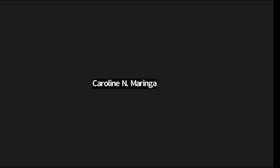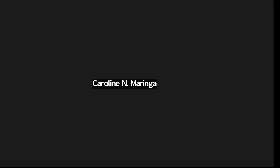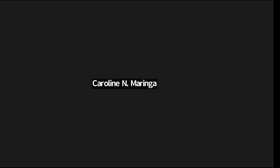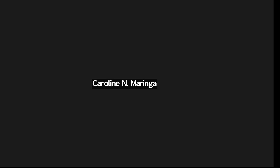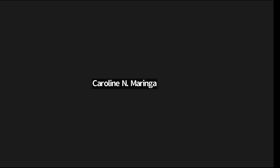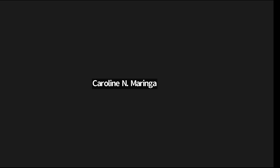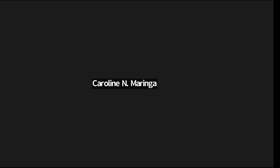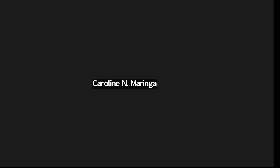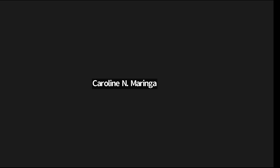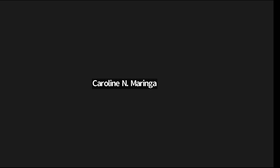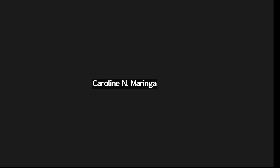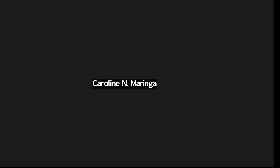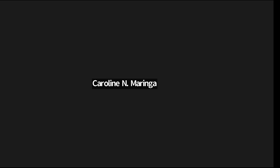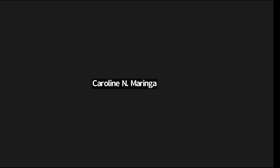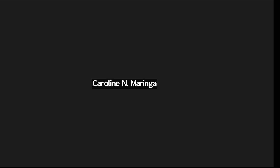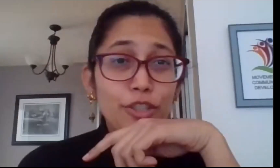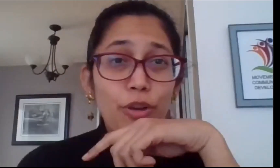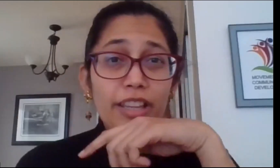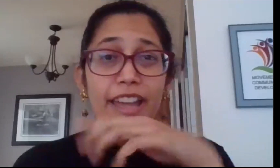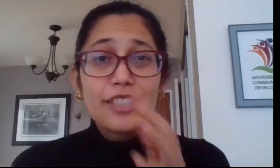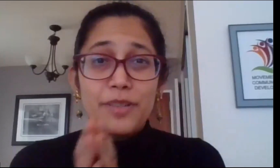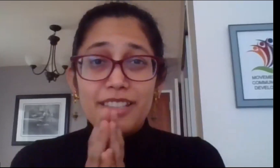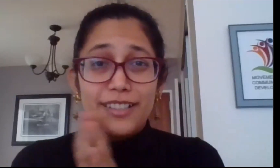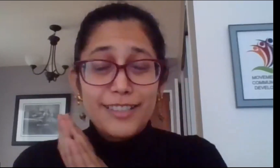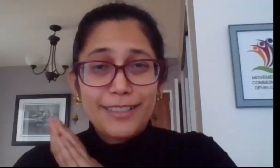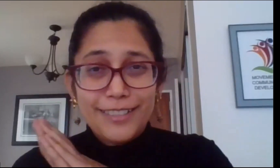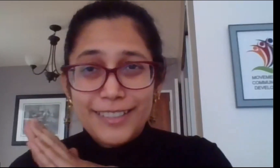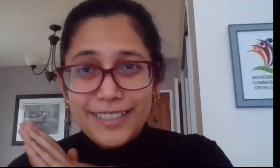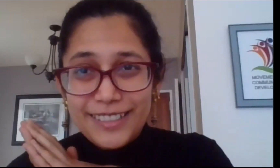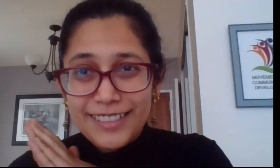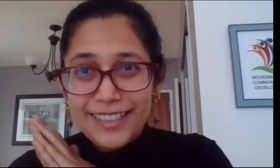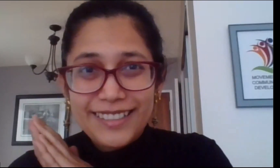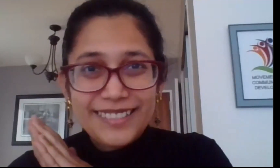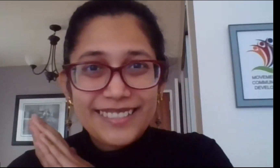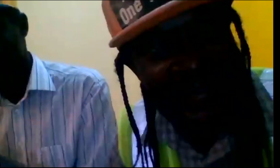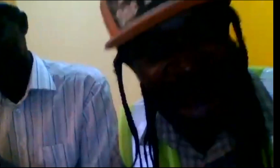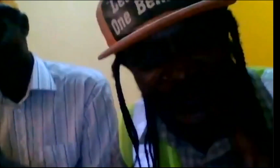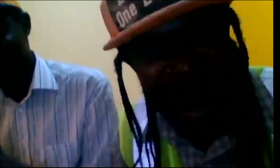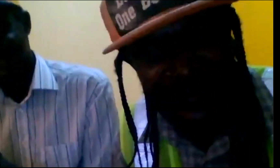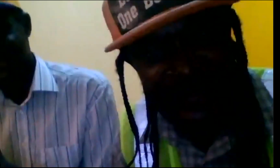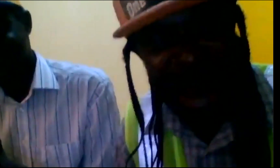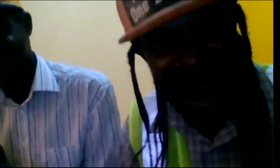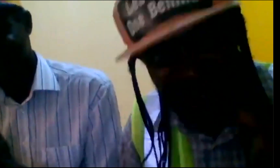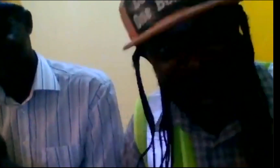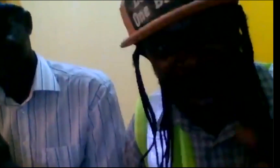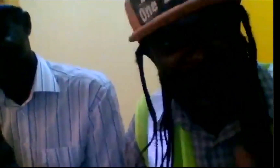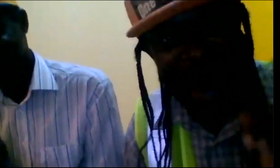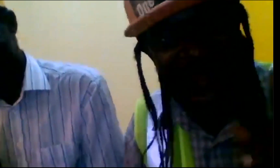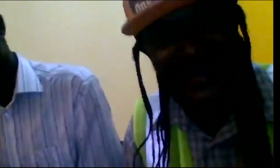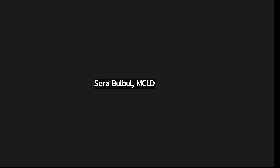Oh, well! Hi! Bye! Bye, bye! Bye! Buy from simple, remember, leave no one behind. Bye, bye! Hello! Hello!